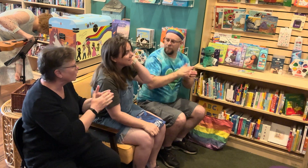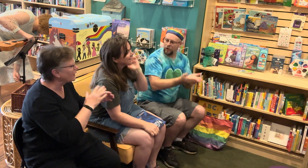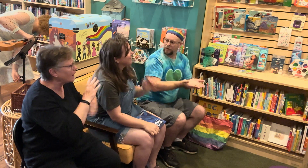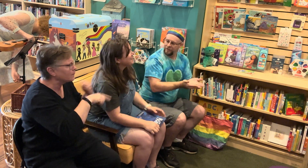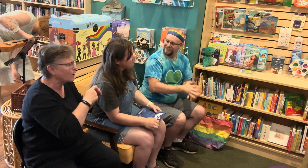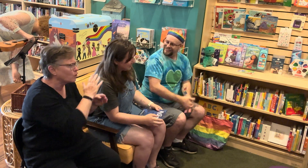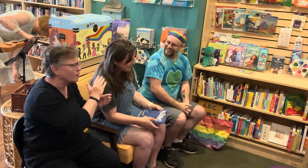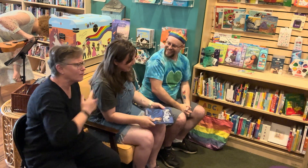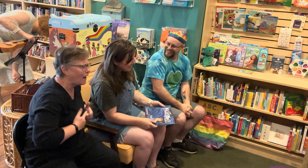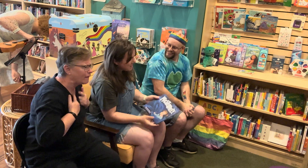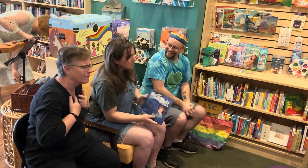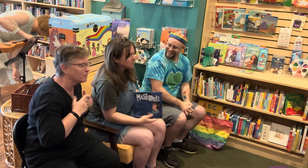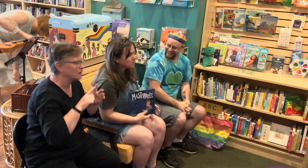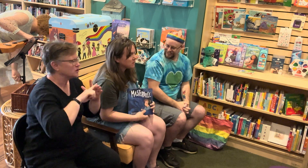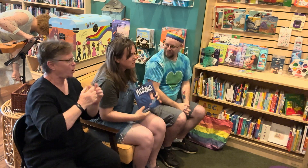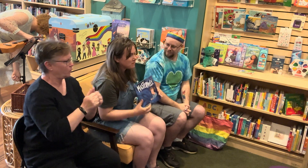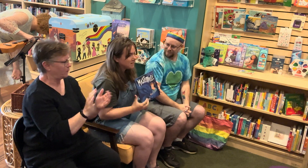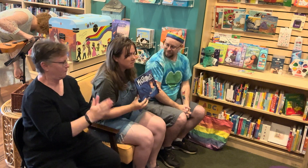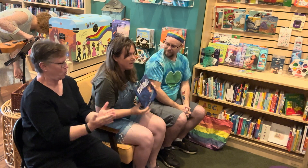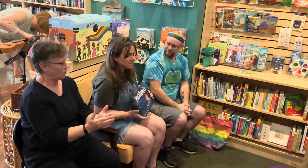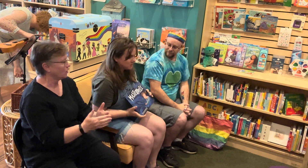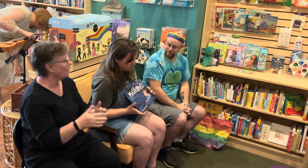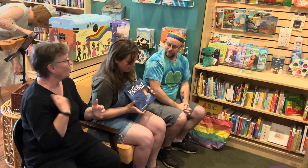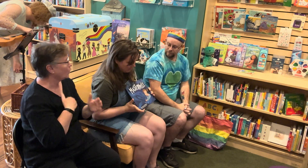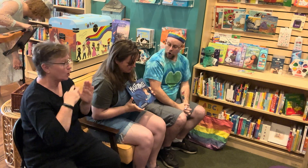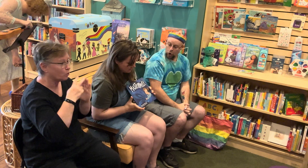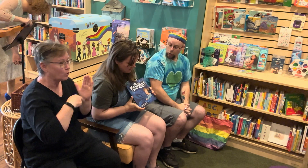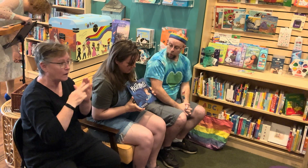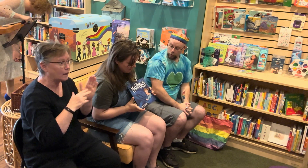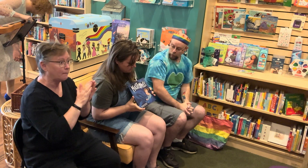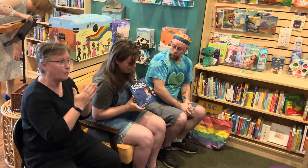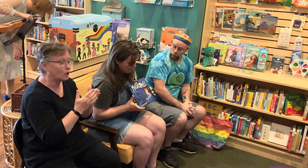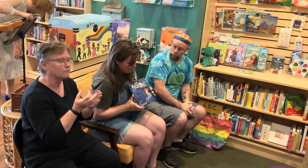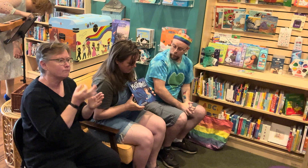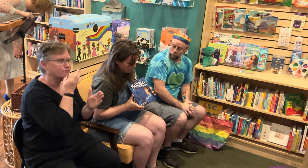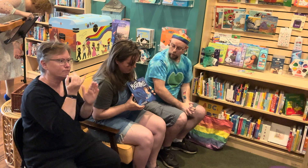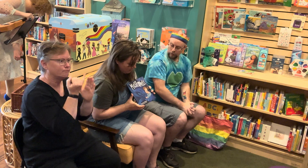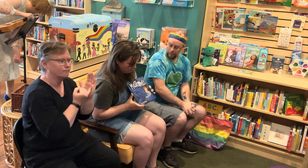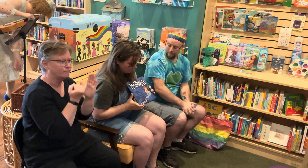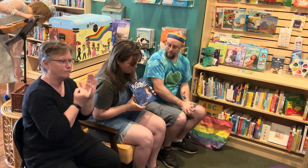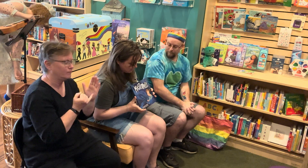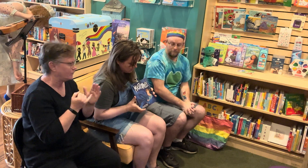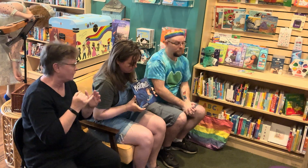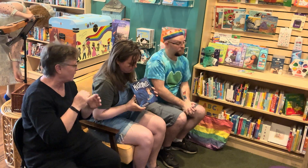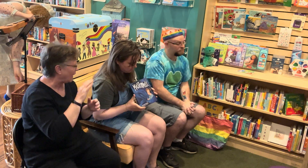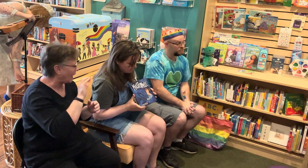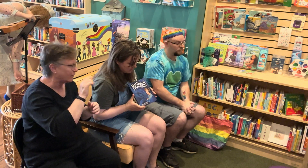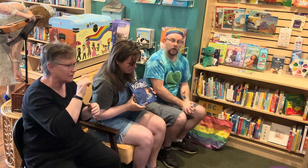the book. ELLE: The book? So we're going to be reading Masterpiece and it's by Alexandra Hoffman